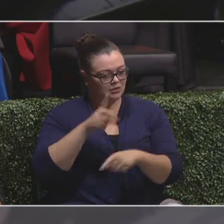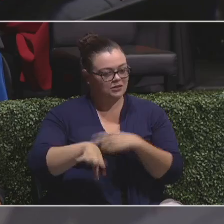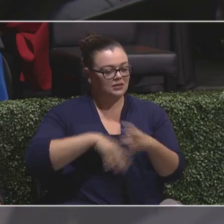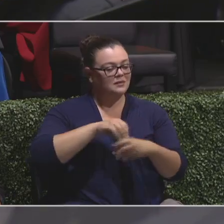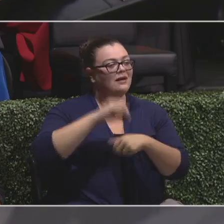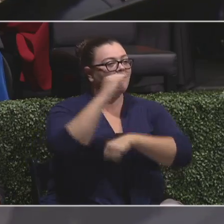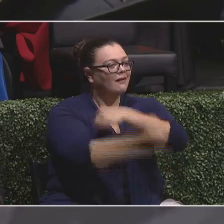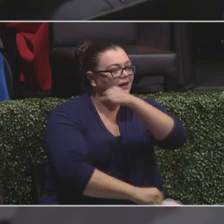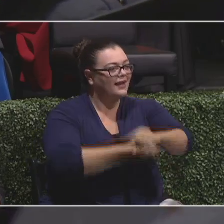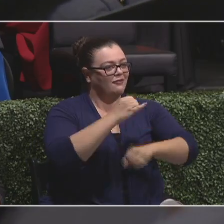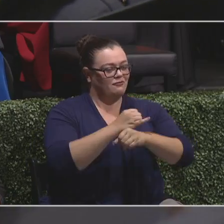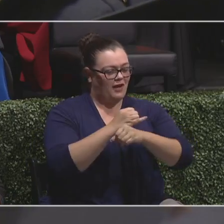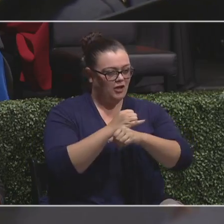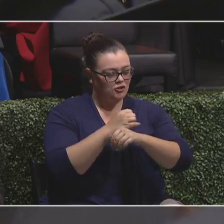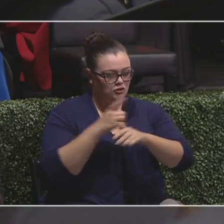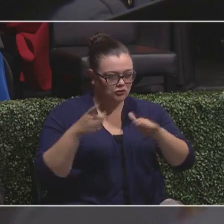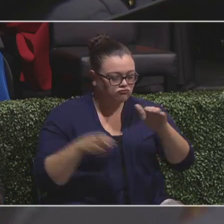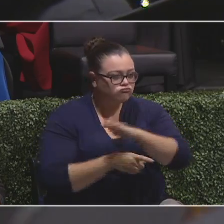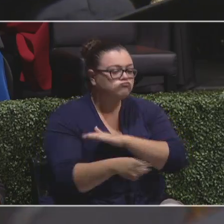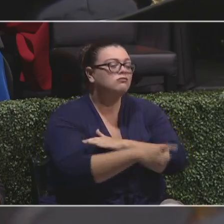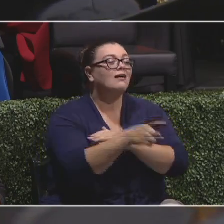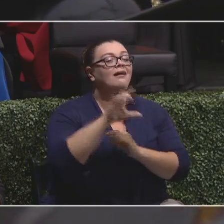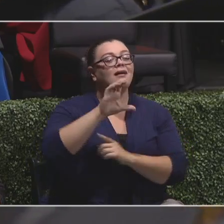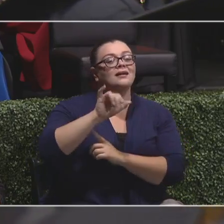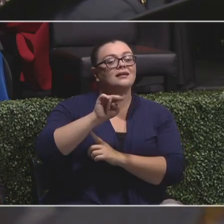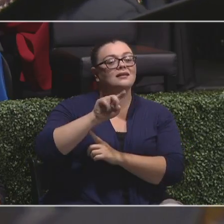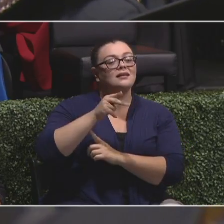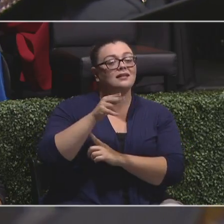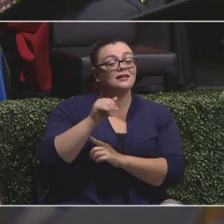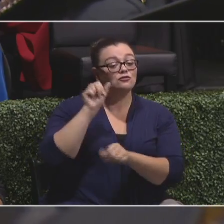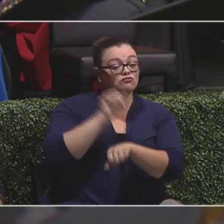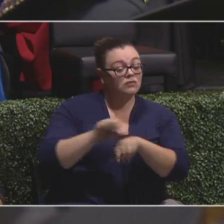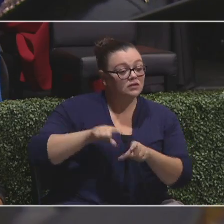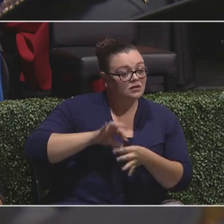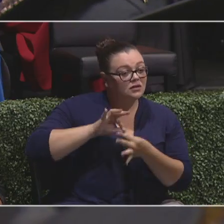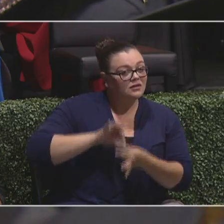CINTHIA RESEARCH HAS TAKEN HER THROUGH MICHOACAN, MEXICO. AS STUDENT OF THE CAVE ARCHAEOLOGY